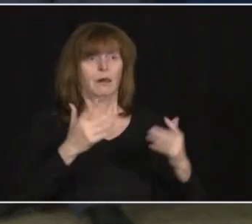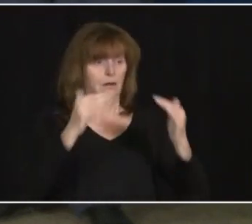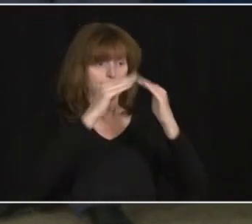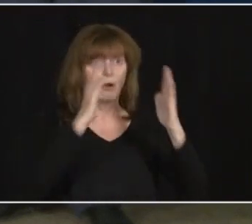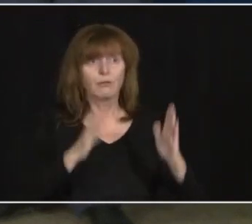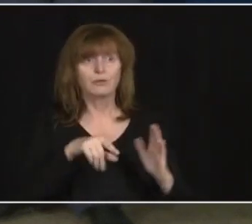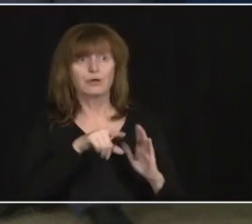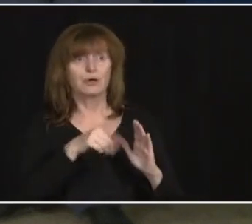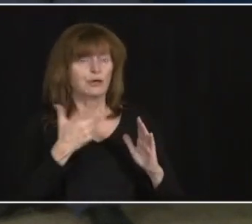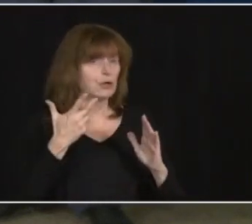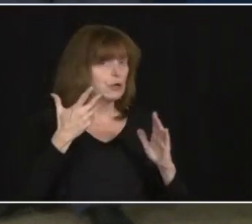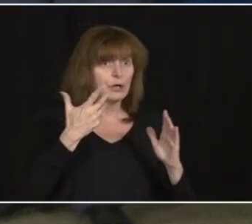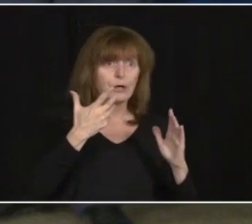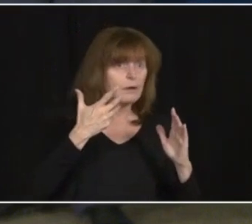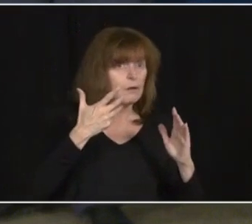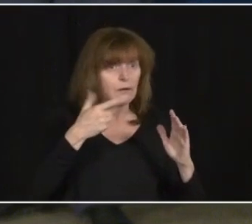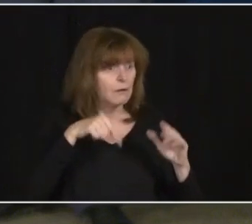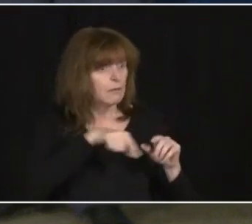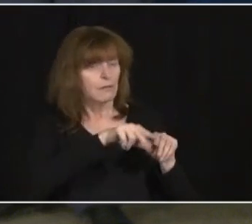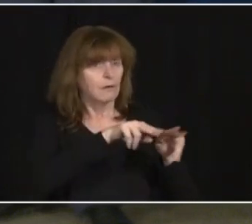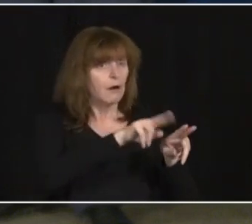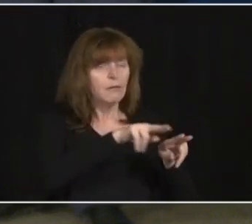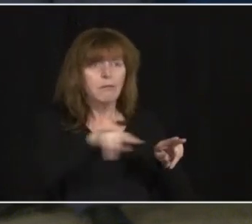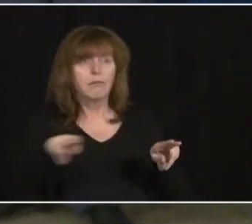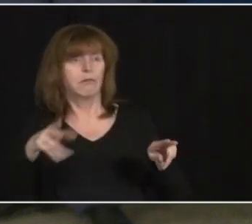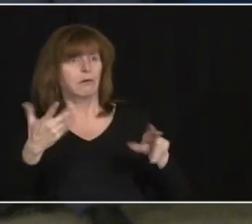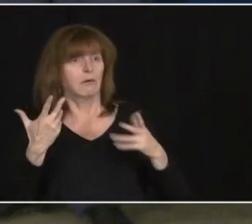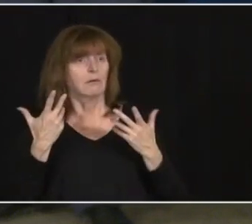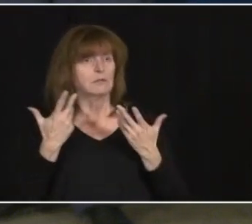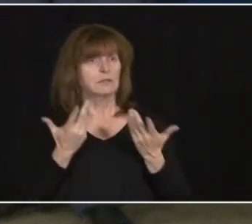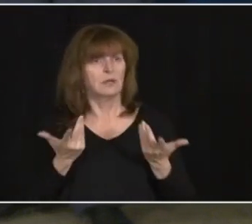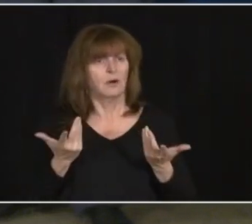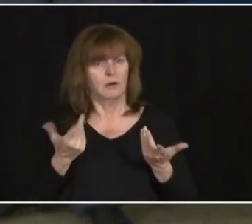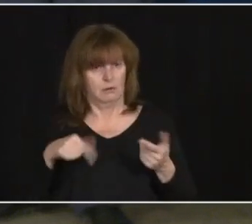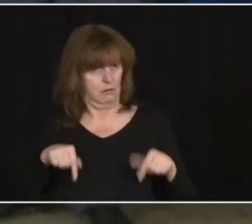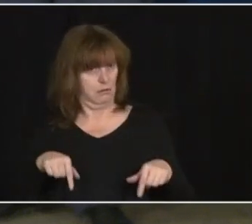So when exactly could the province really step in to do that, and when could the Ceci this help.